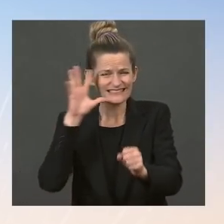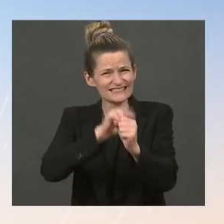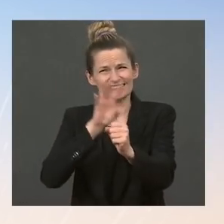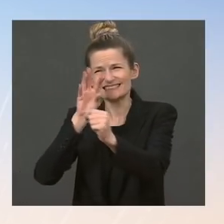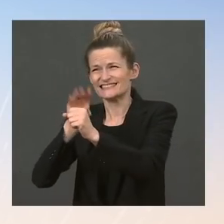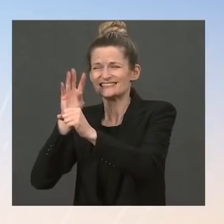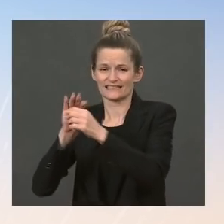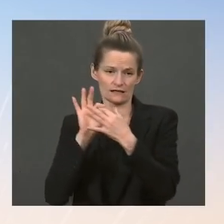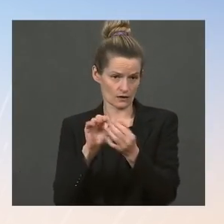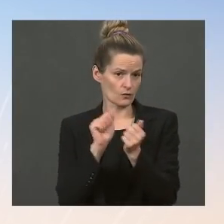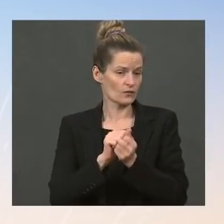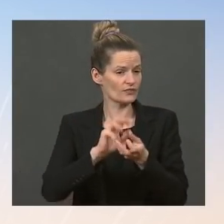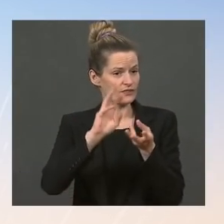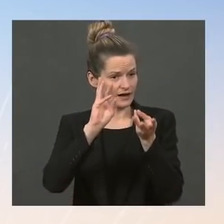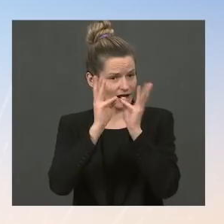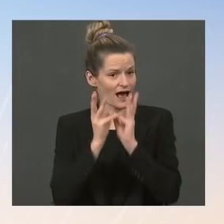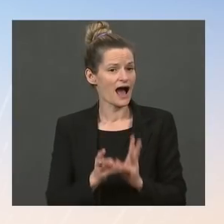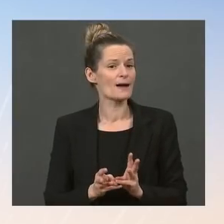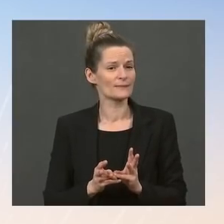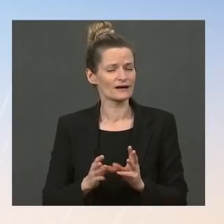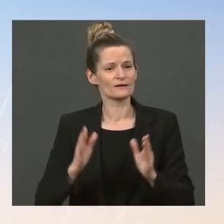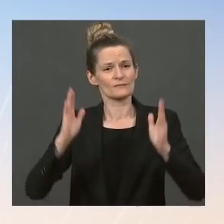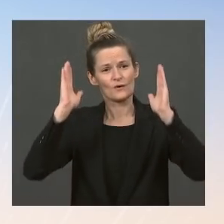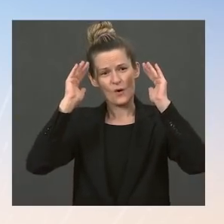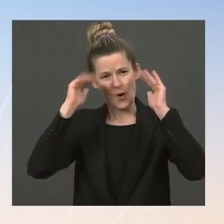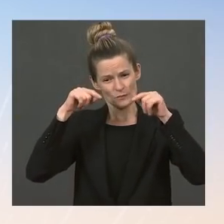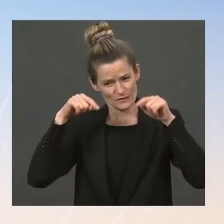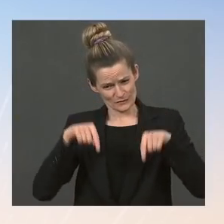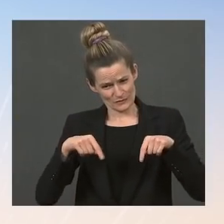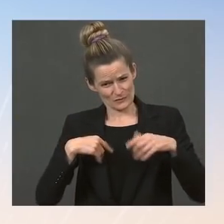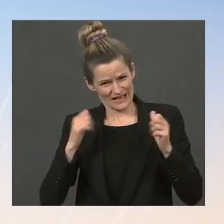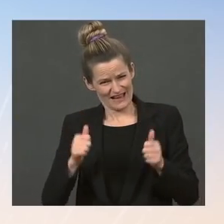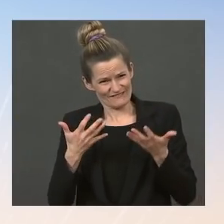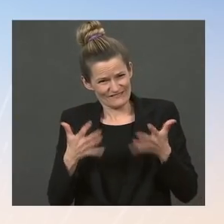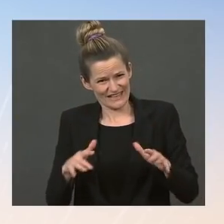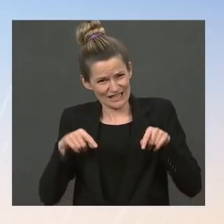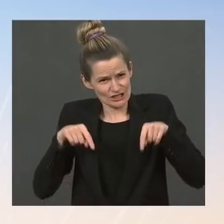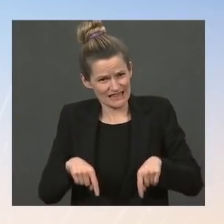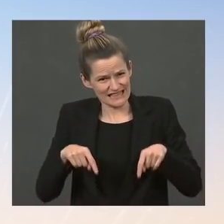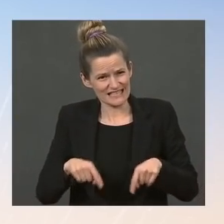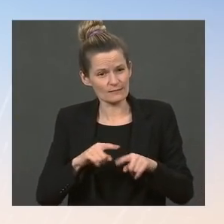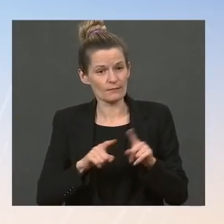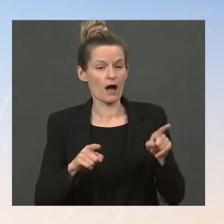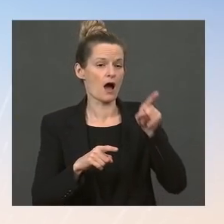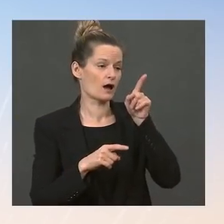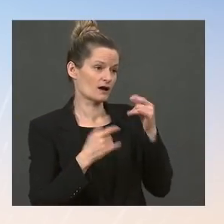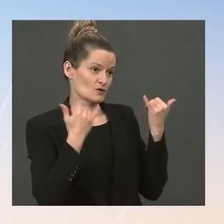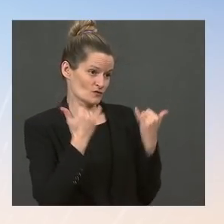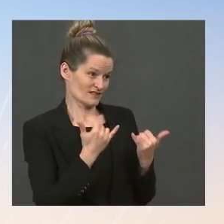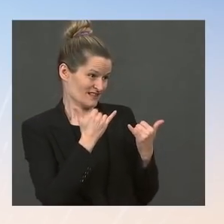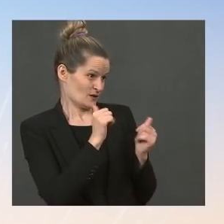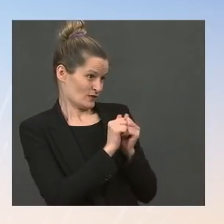to continue to get the job done. But if something is in active litigation, it's in active litigation. Go ahead. The Press: Thank you, Jen.